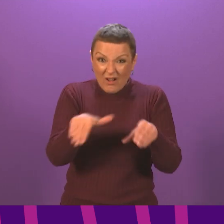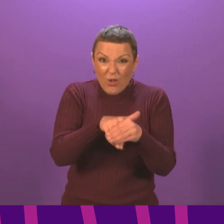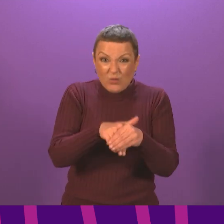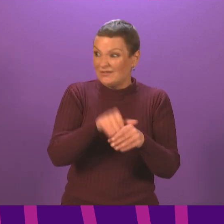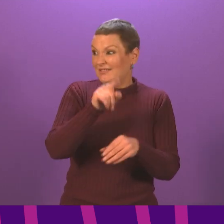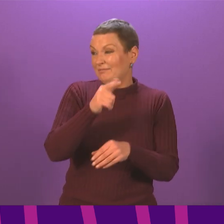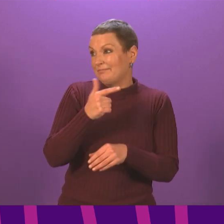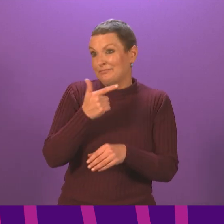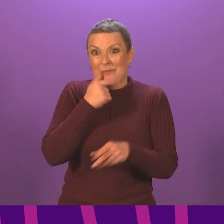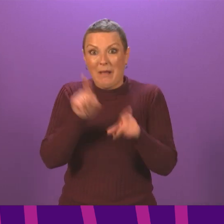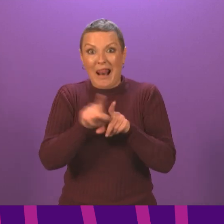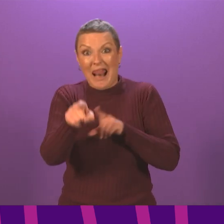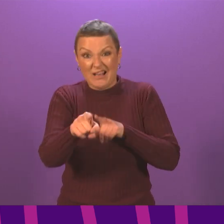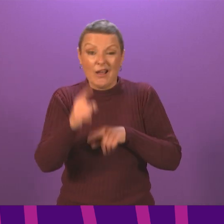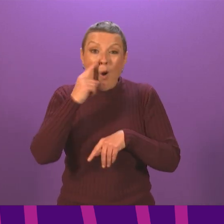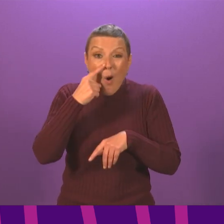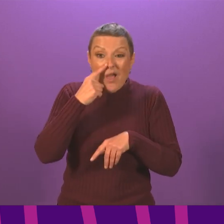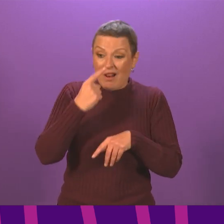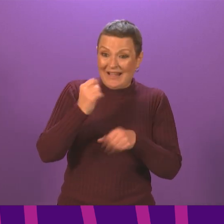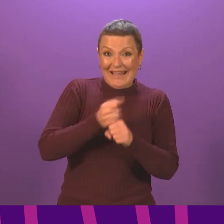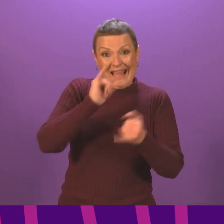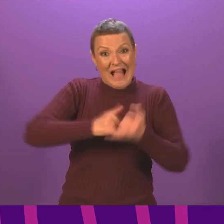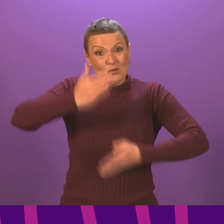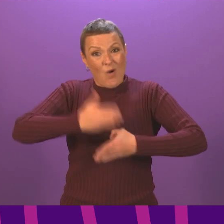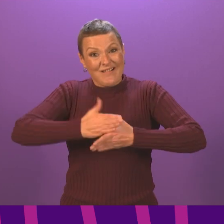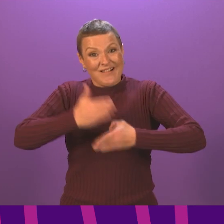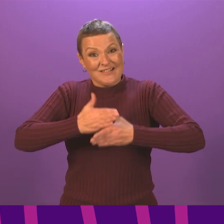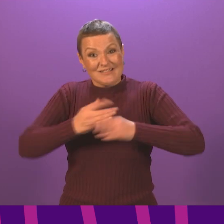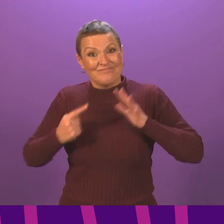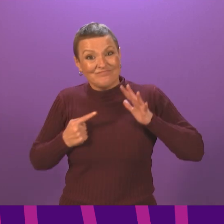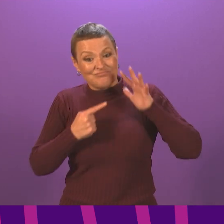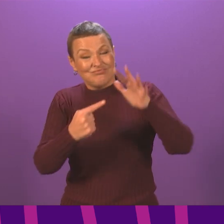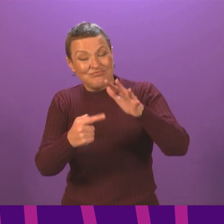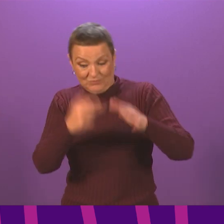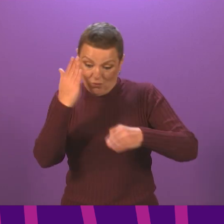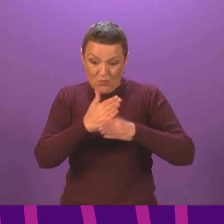which include the particular circumstances of the oil and gas sector, in which individuals